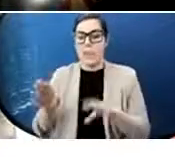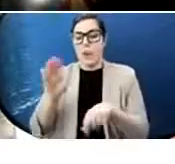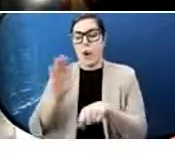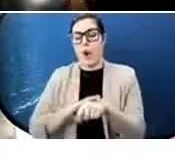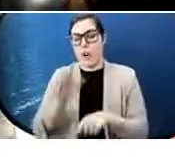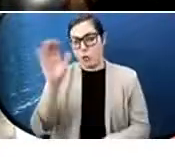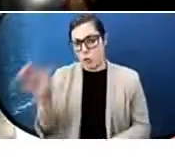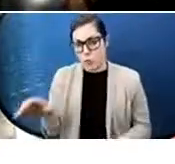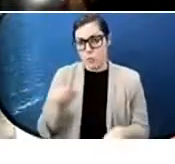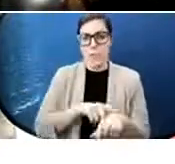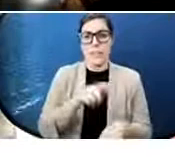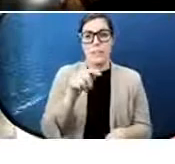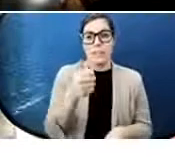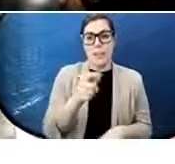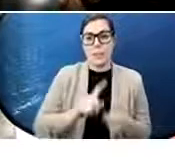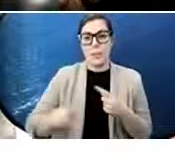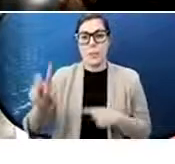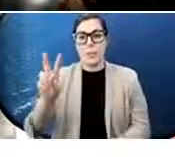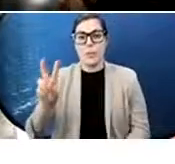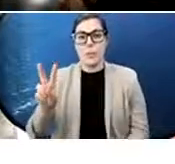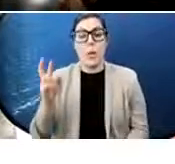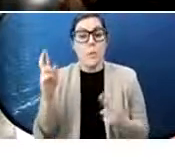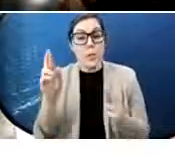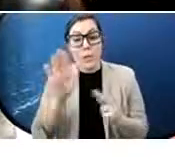we definitely hope that some of your contacts will be there. We're going to be putting out